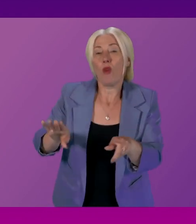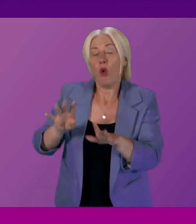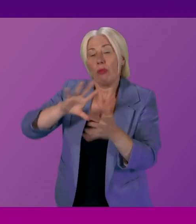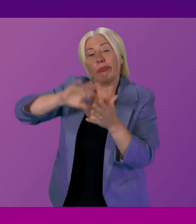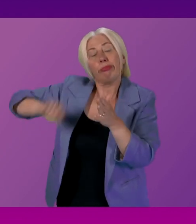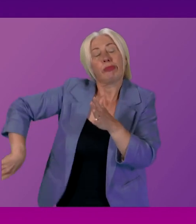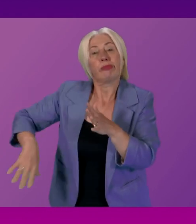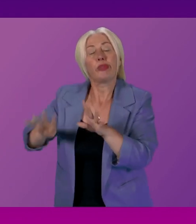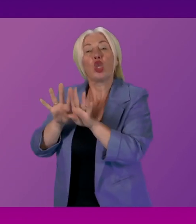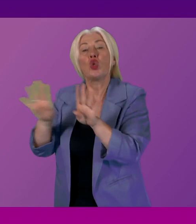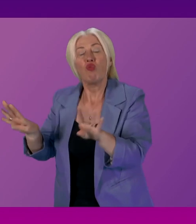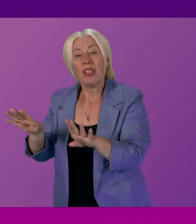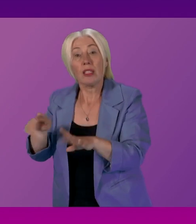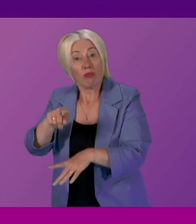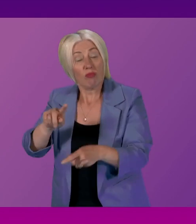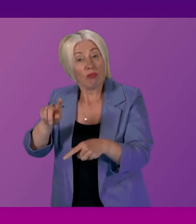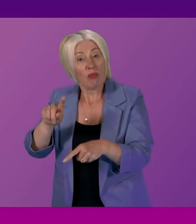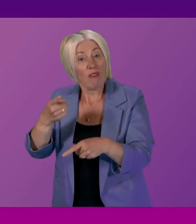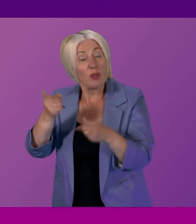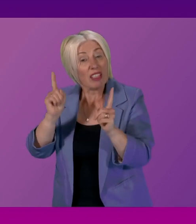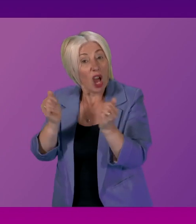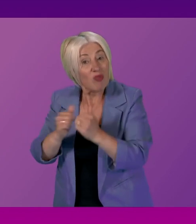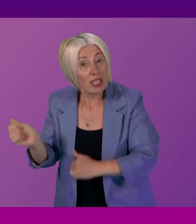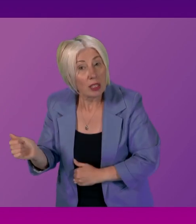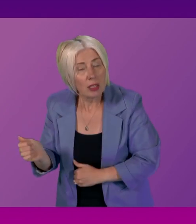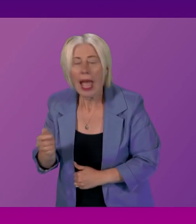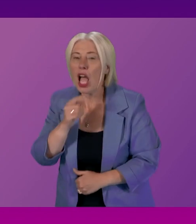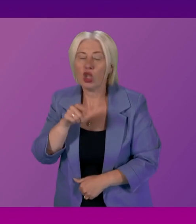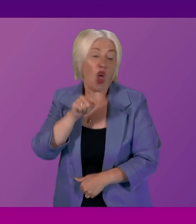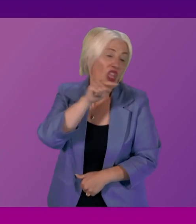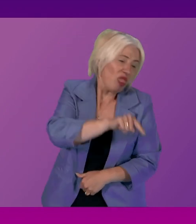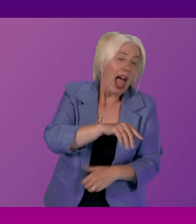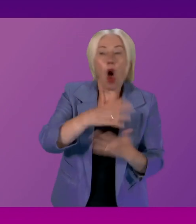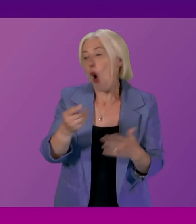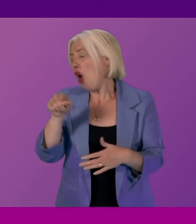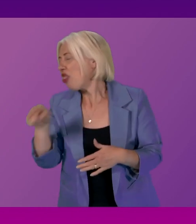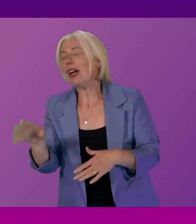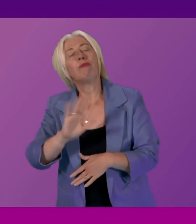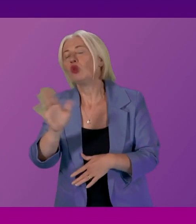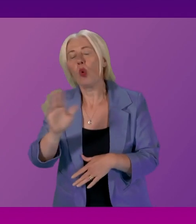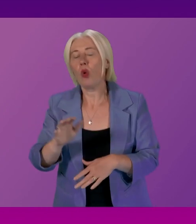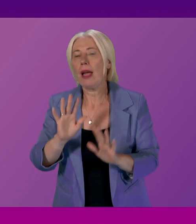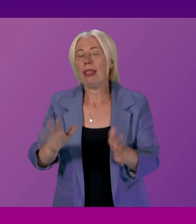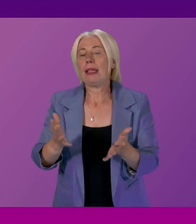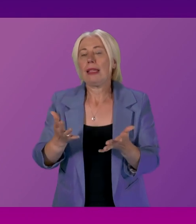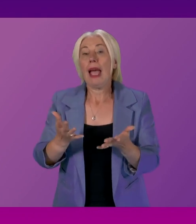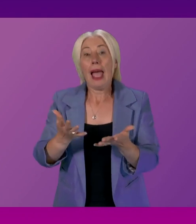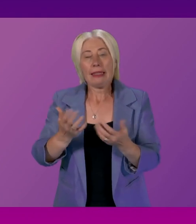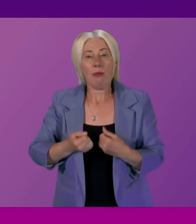I do not think that it is a case of either/or. It is absolutely acceptable to explore both.